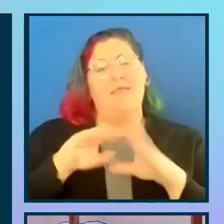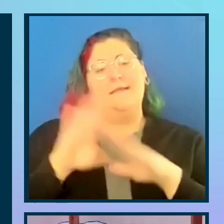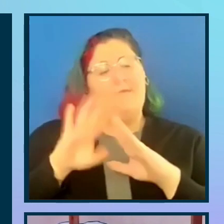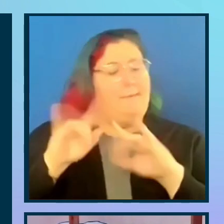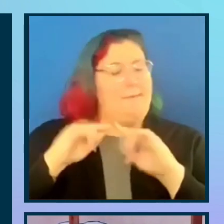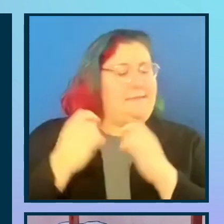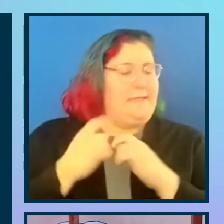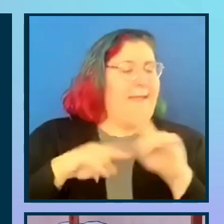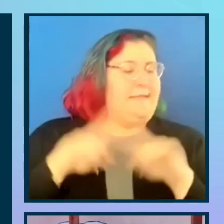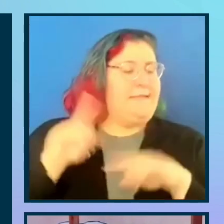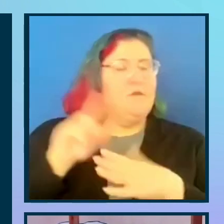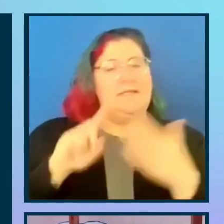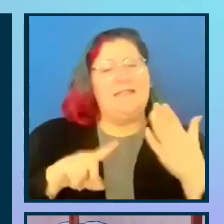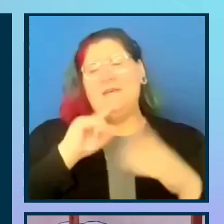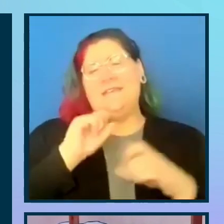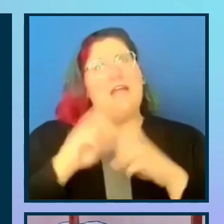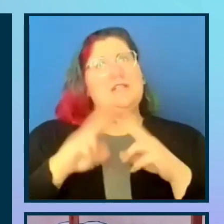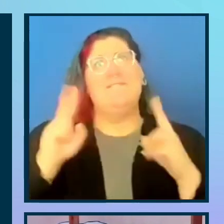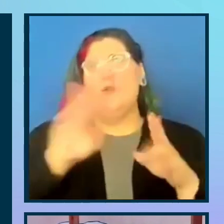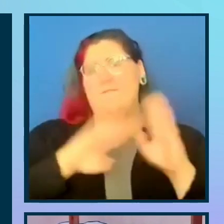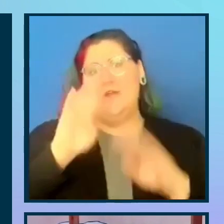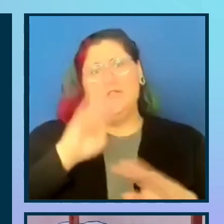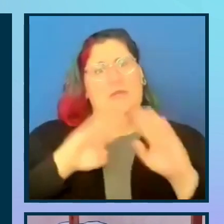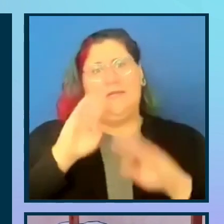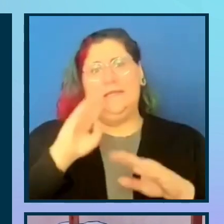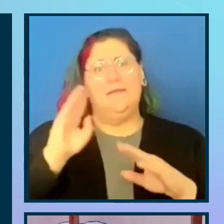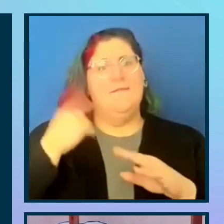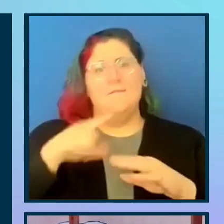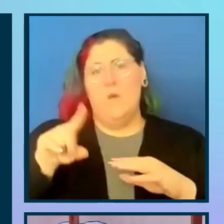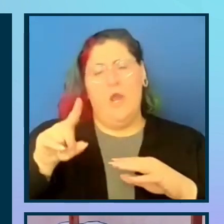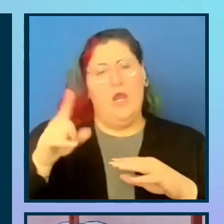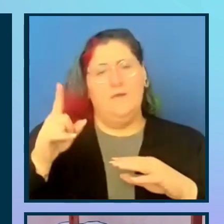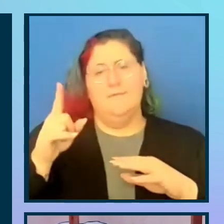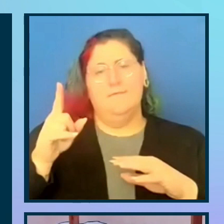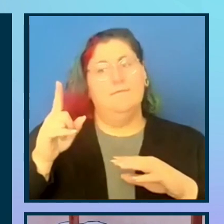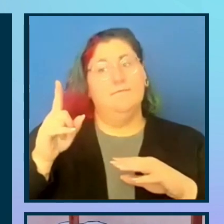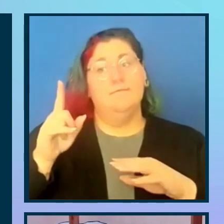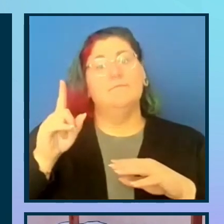and that can be very frustrating for teams, be very frustrating for the stakeholders, and most importantly,